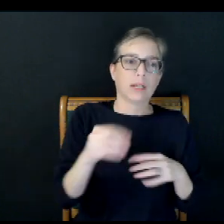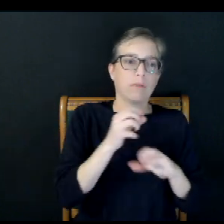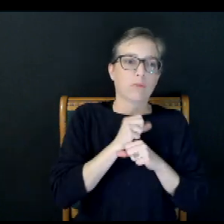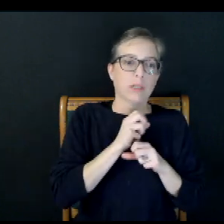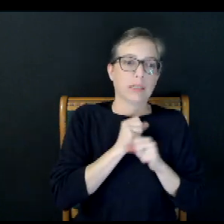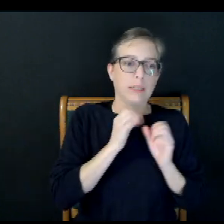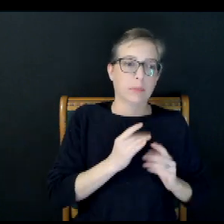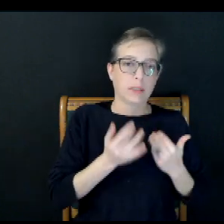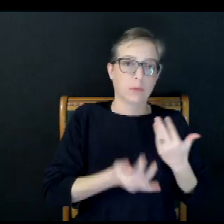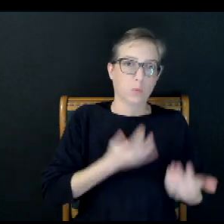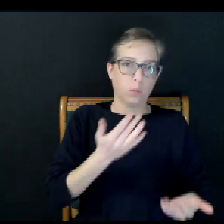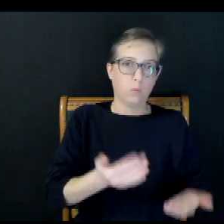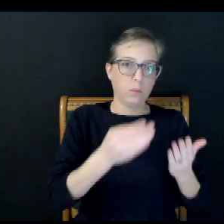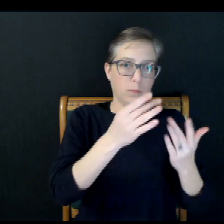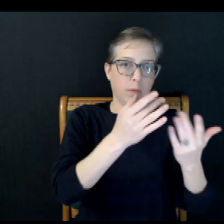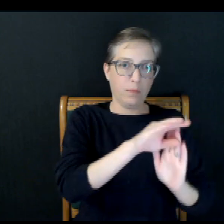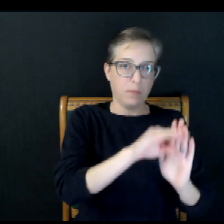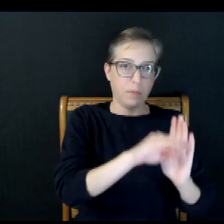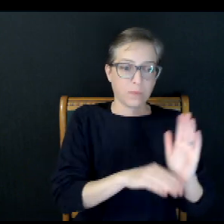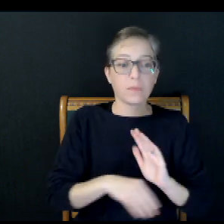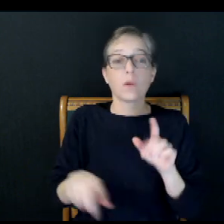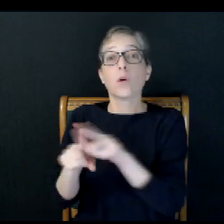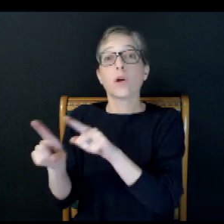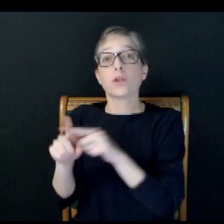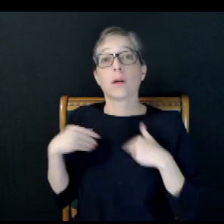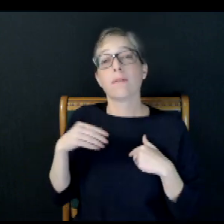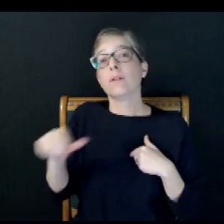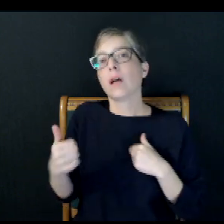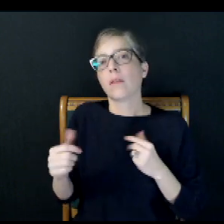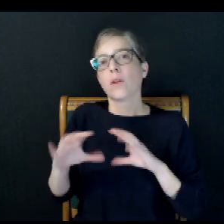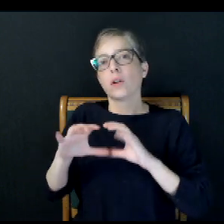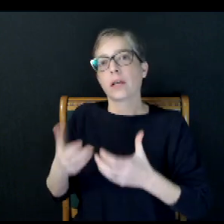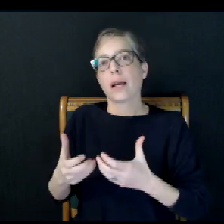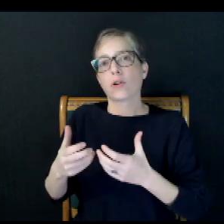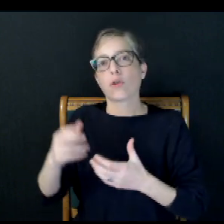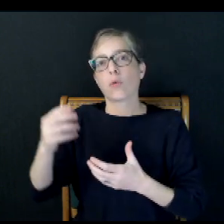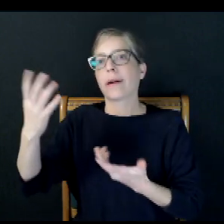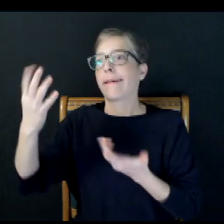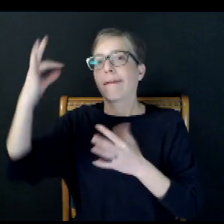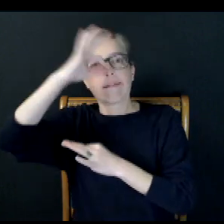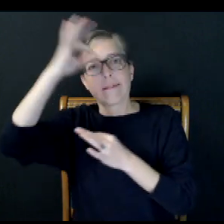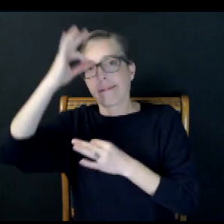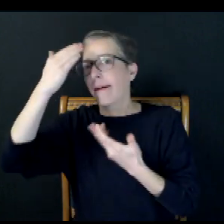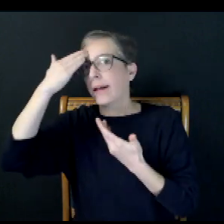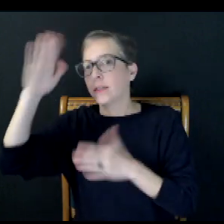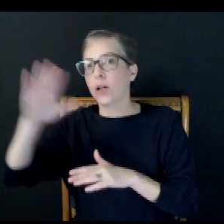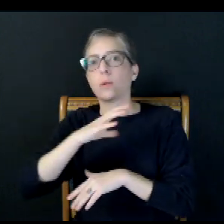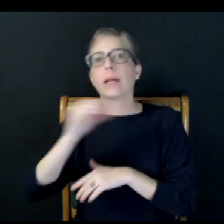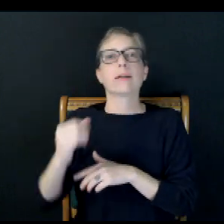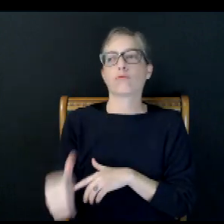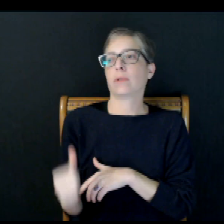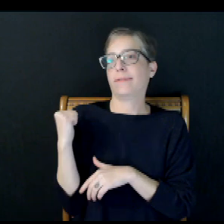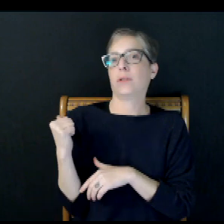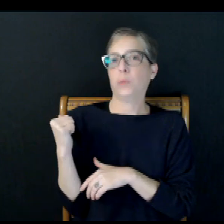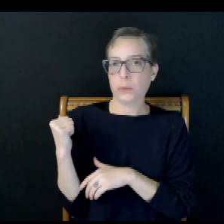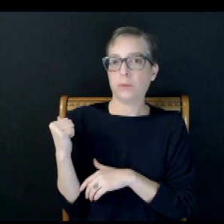an additional category labeled as unknown and refused, which met the criteria that we set.